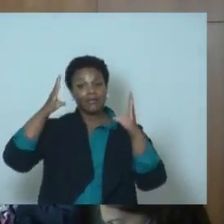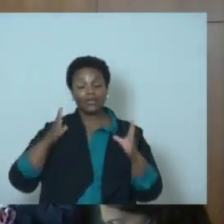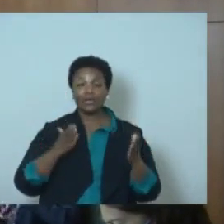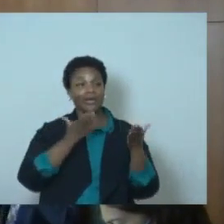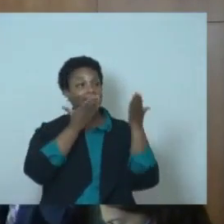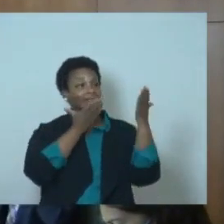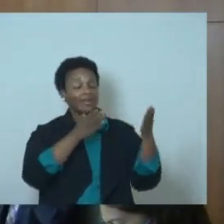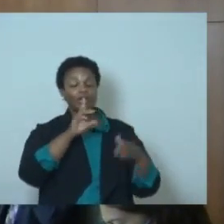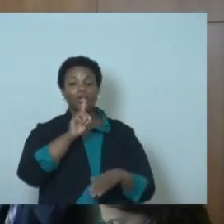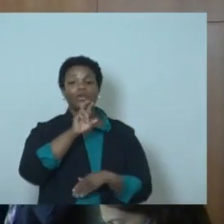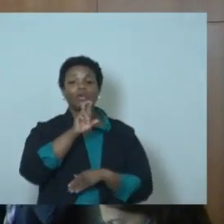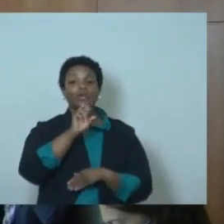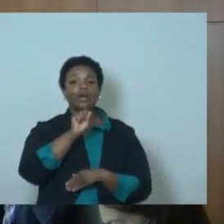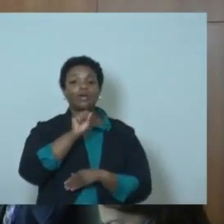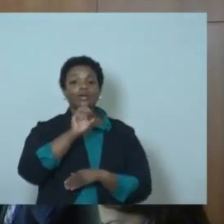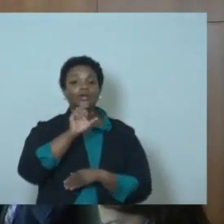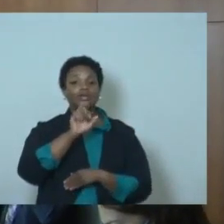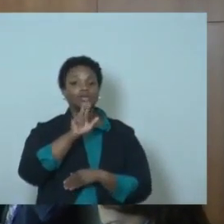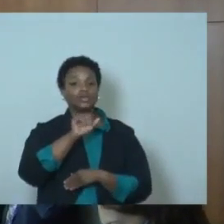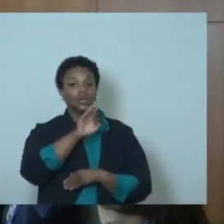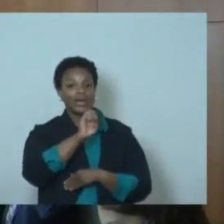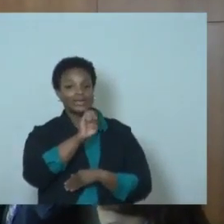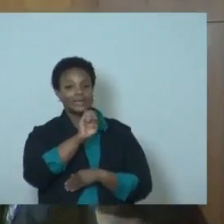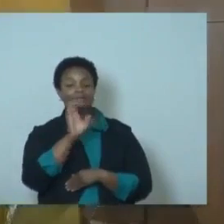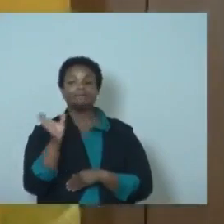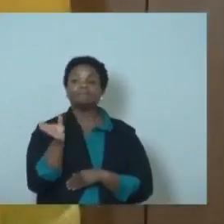GOVERNOR THANK YOU, DR. SEUSS GRACE, OKAY.